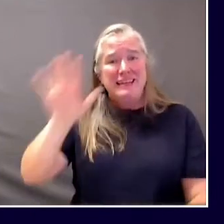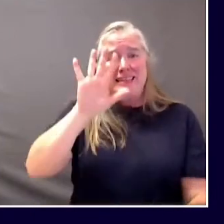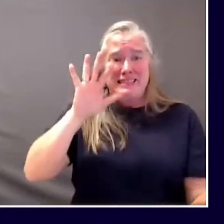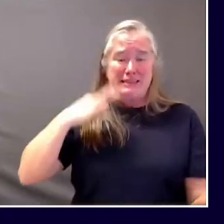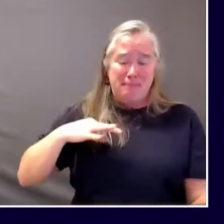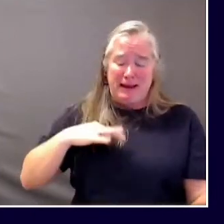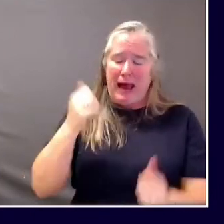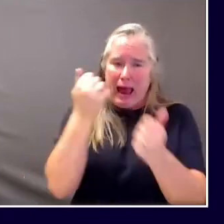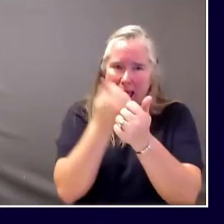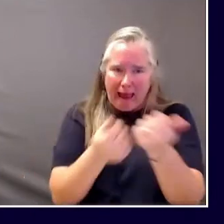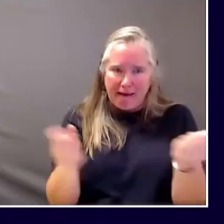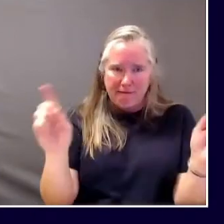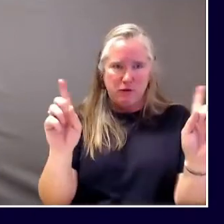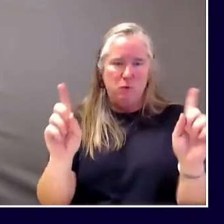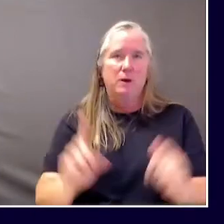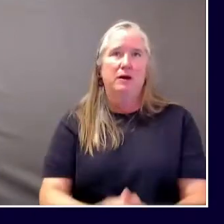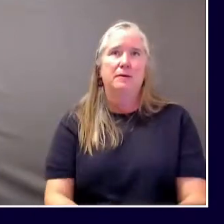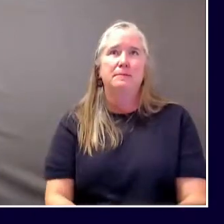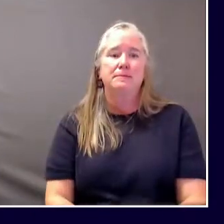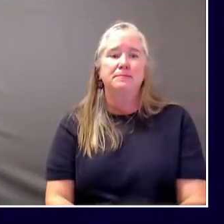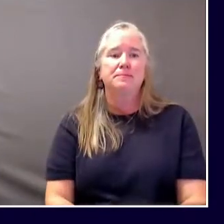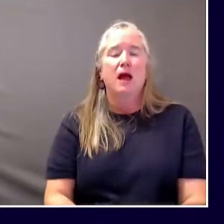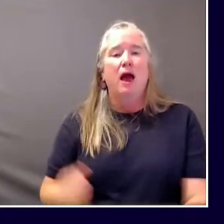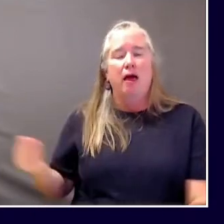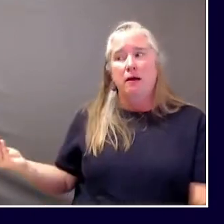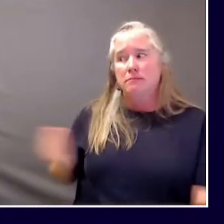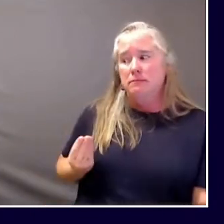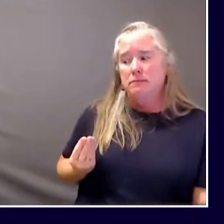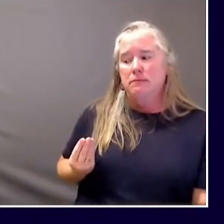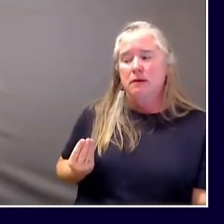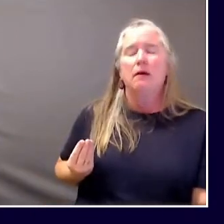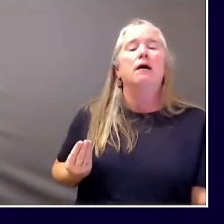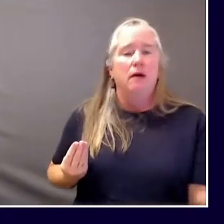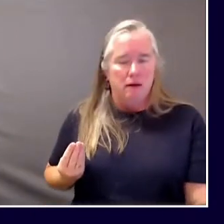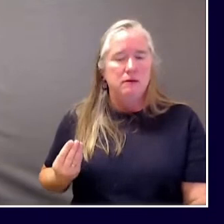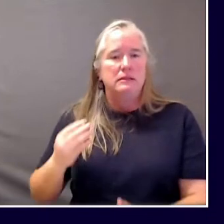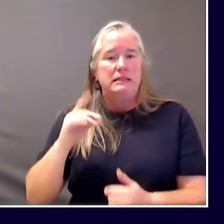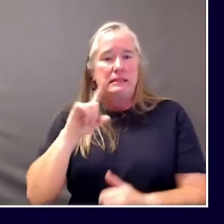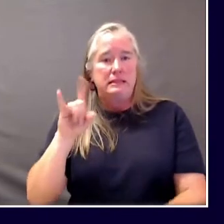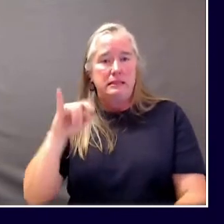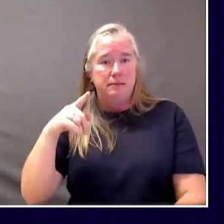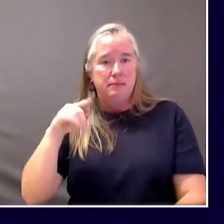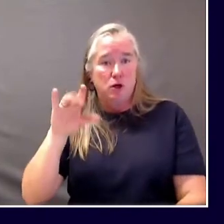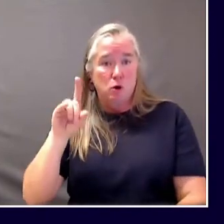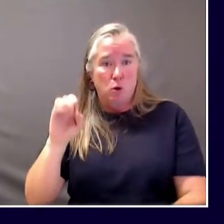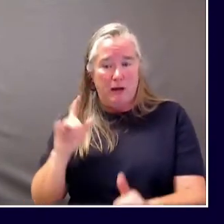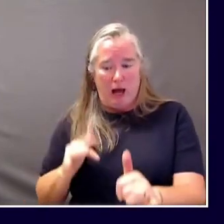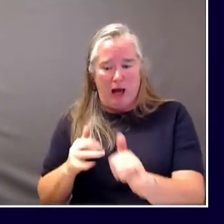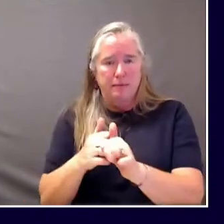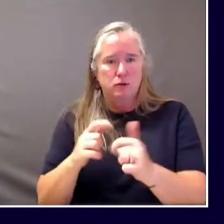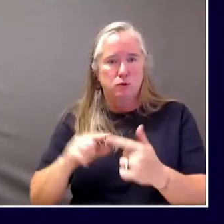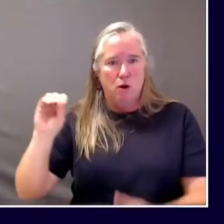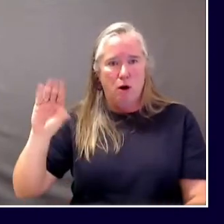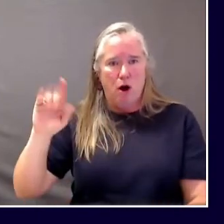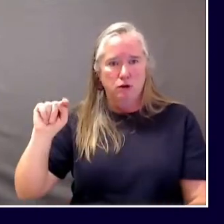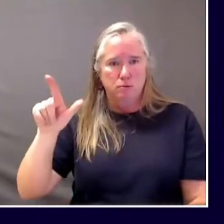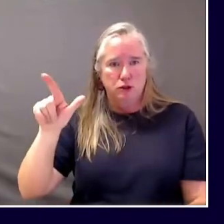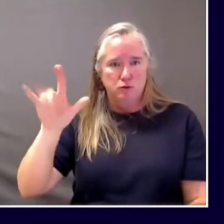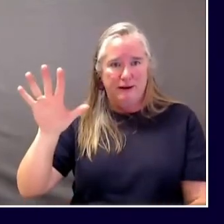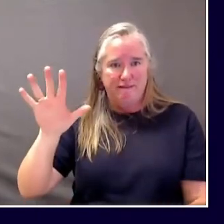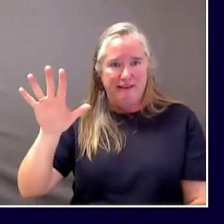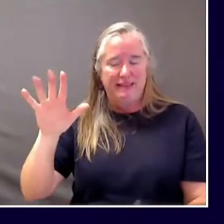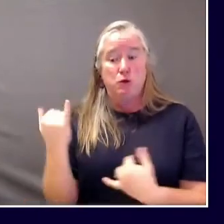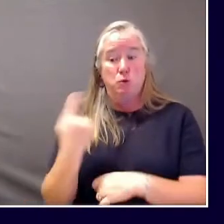have now been updated through